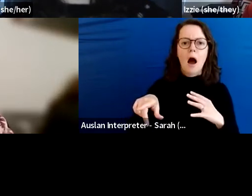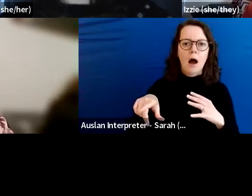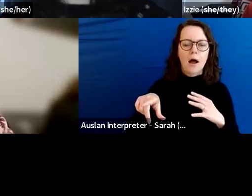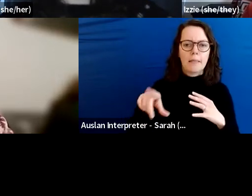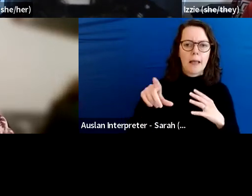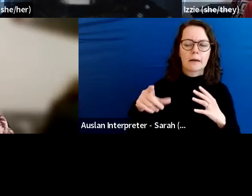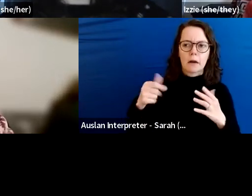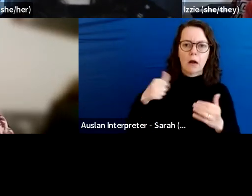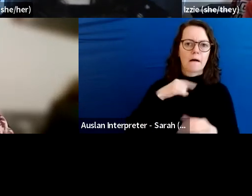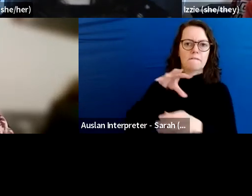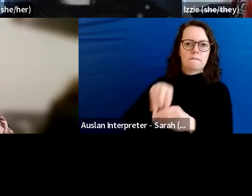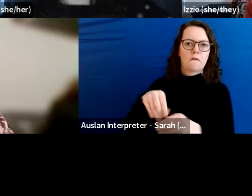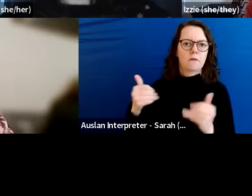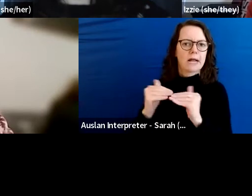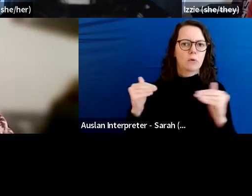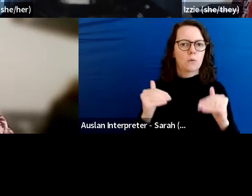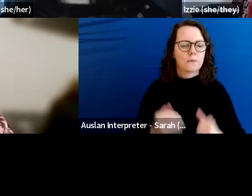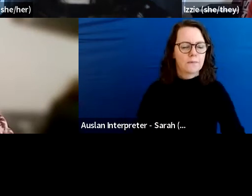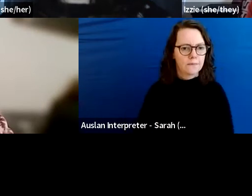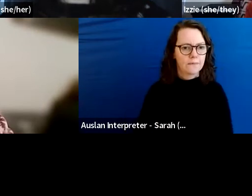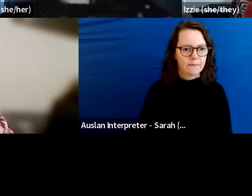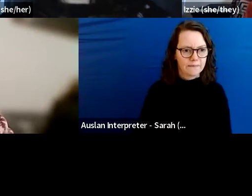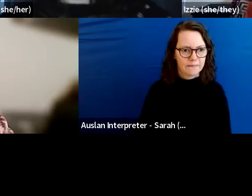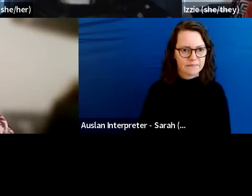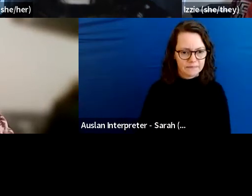so that they can adequately support your child.